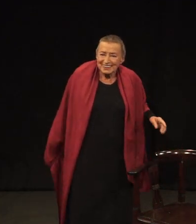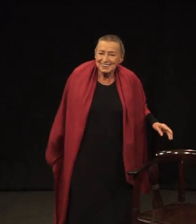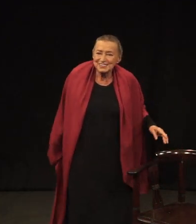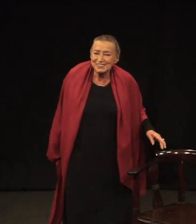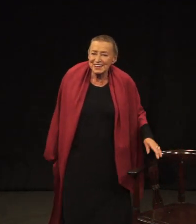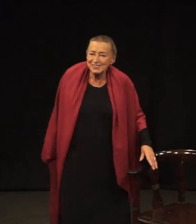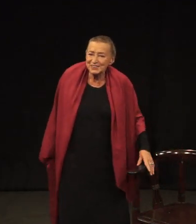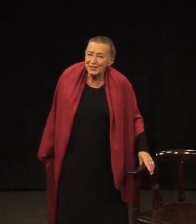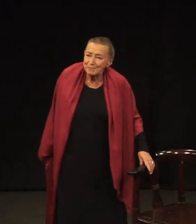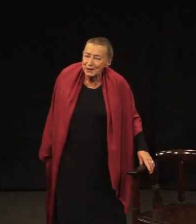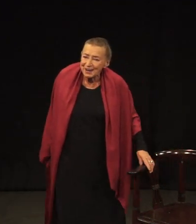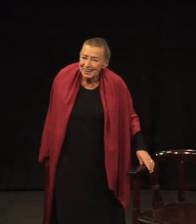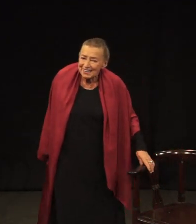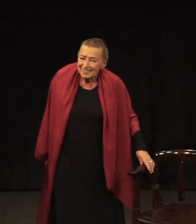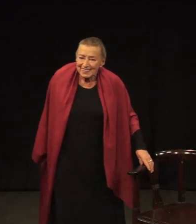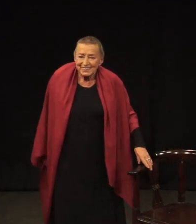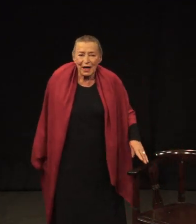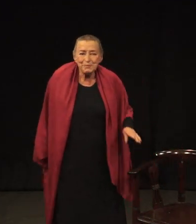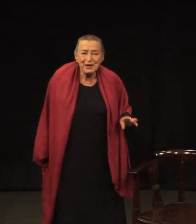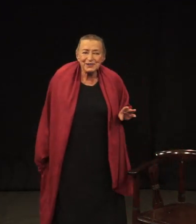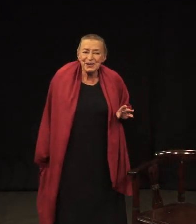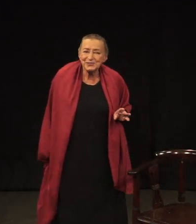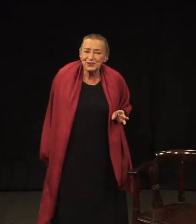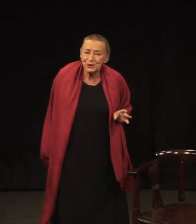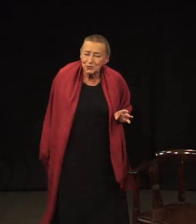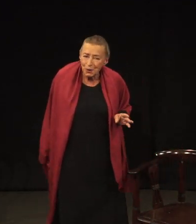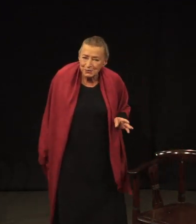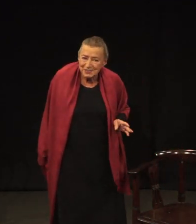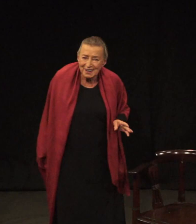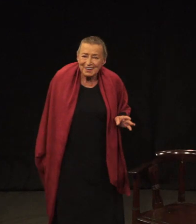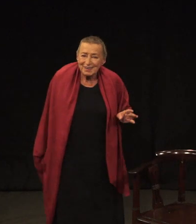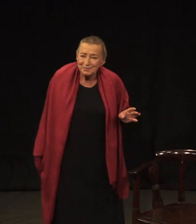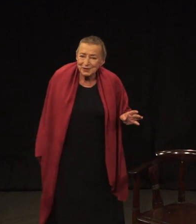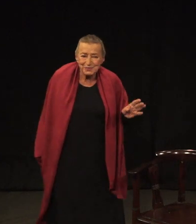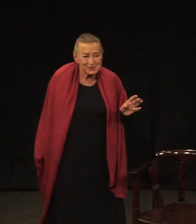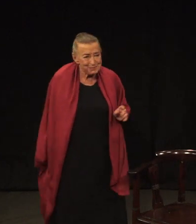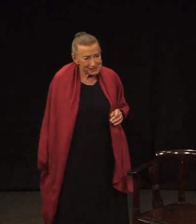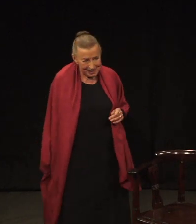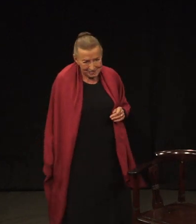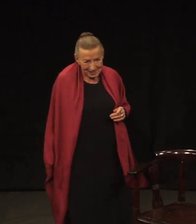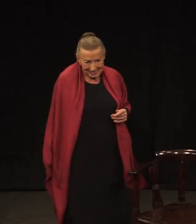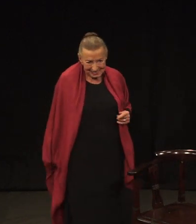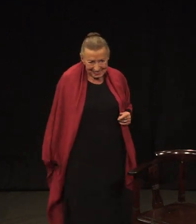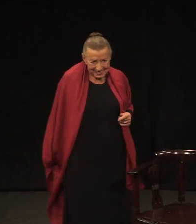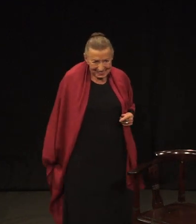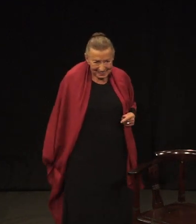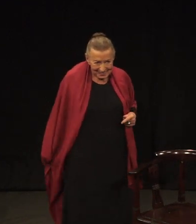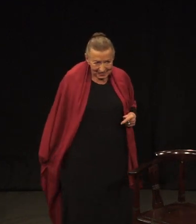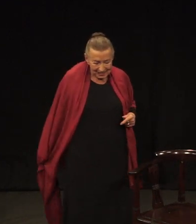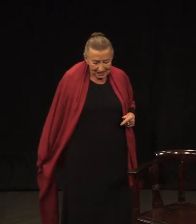Or if a lady finds it, then she can sit by the handsomest young gentleman."